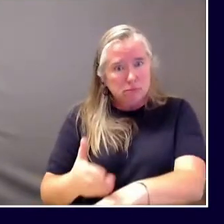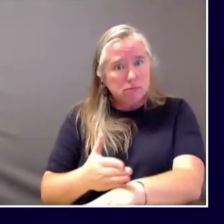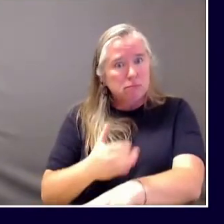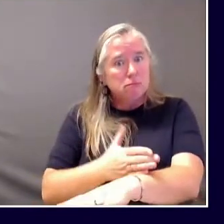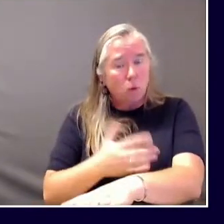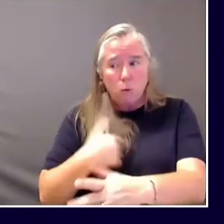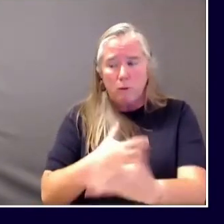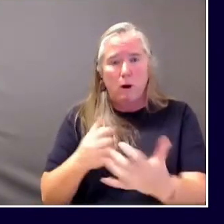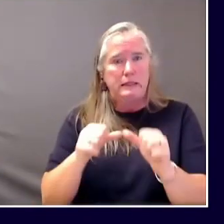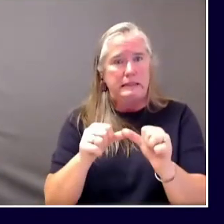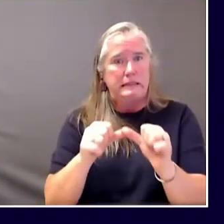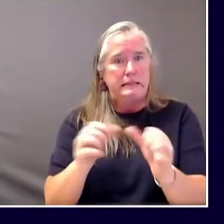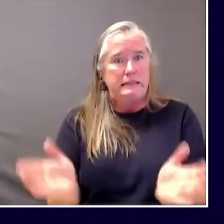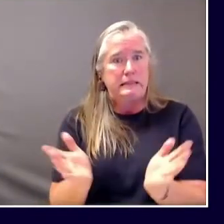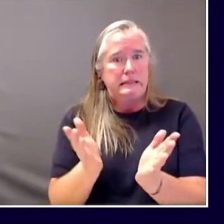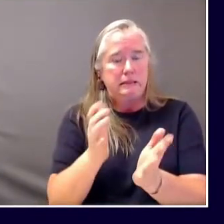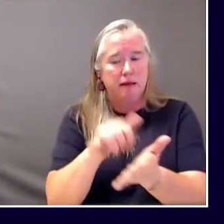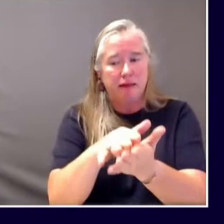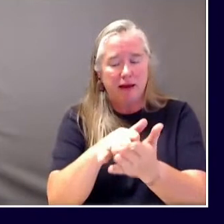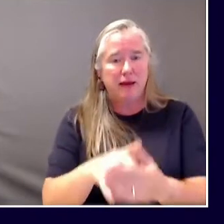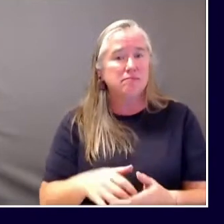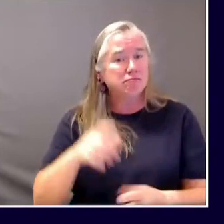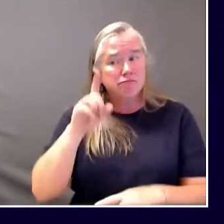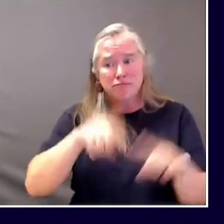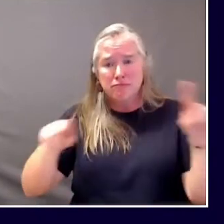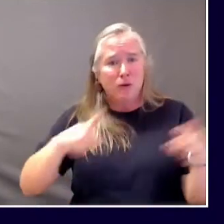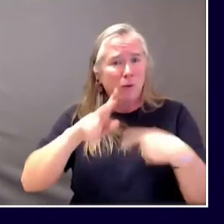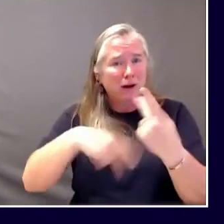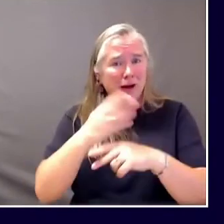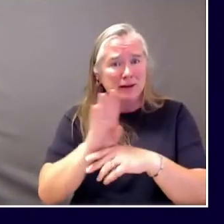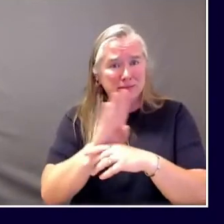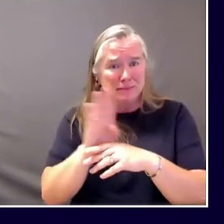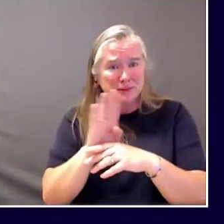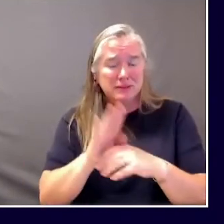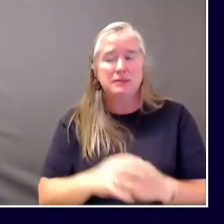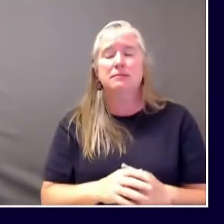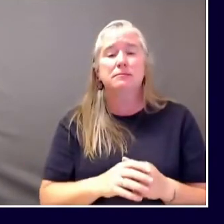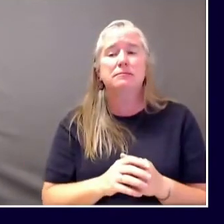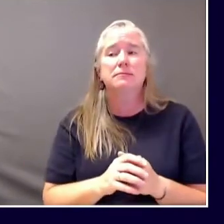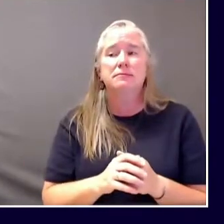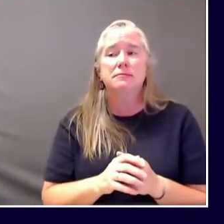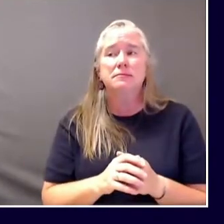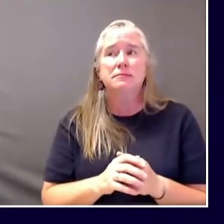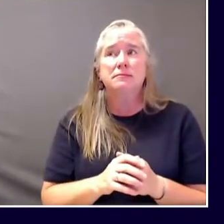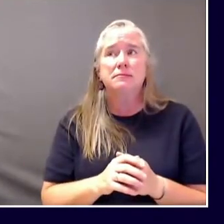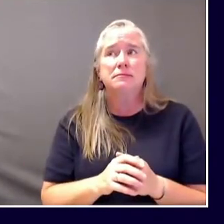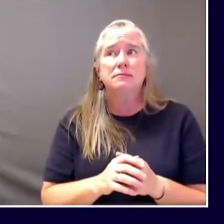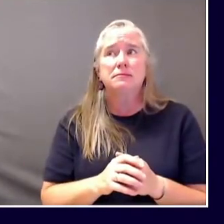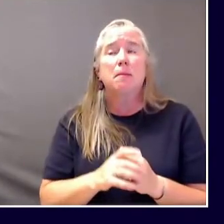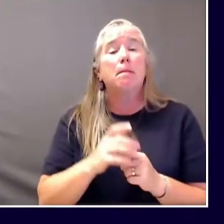businesses but also encouraging